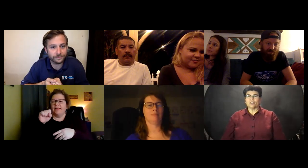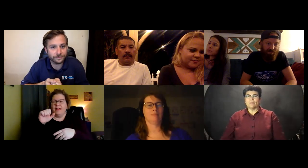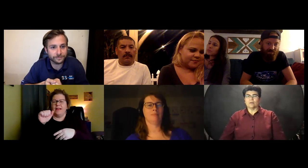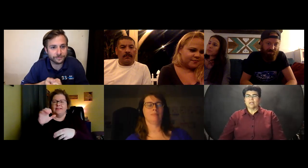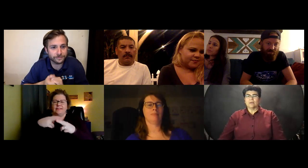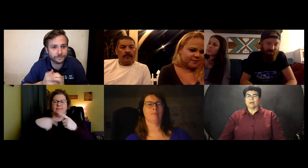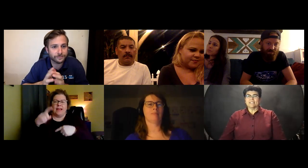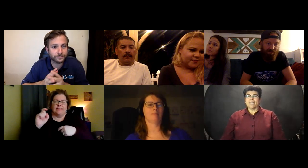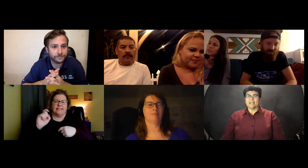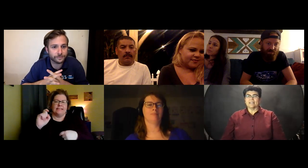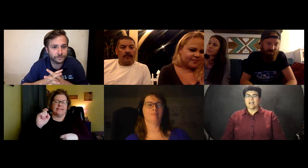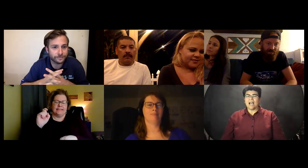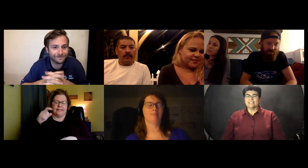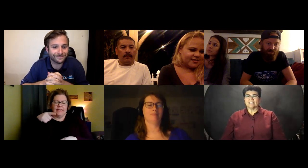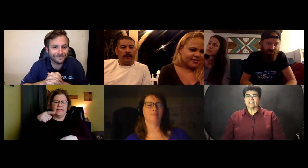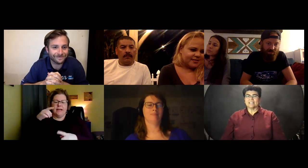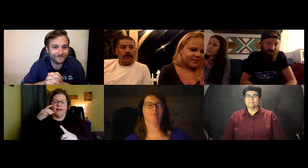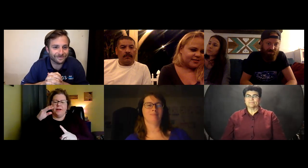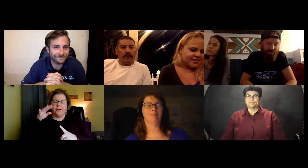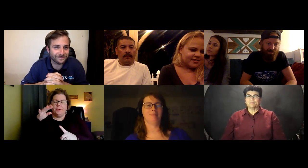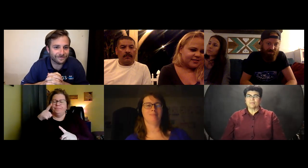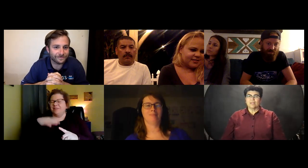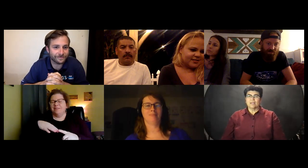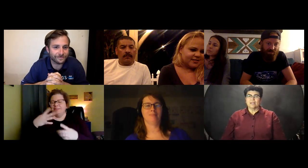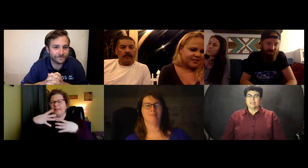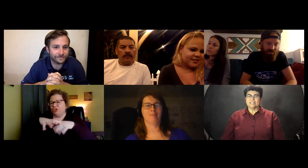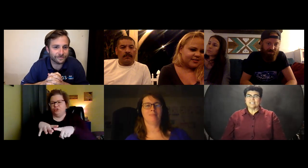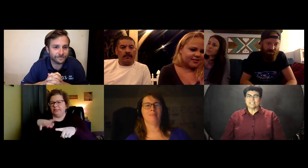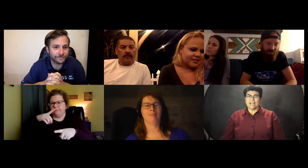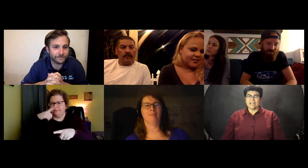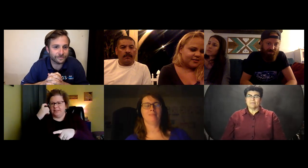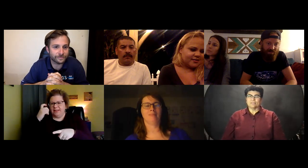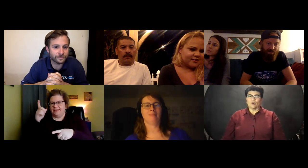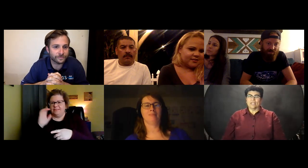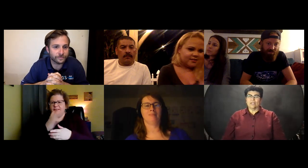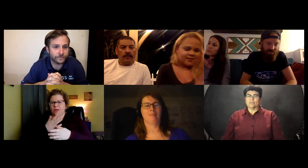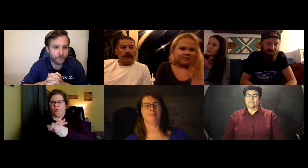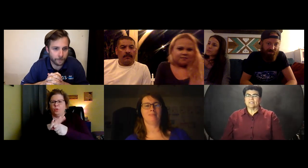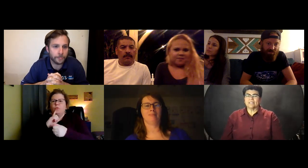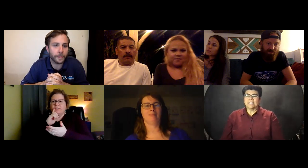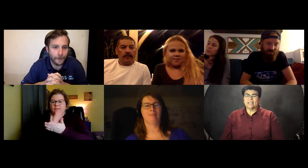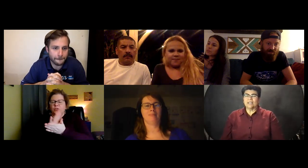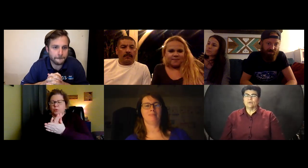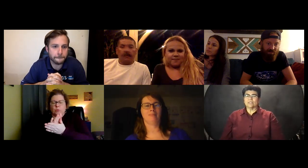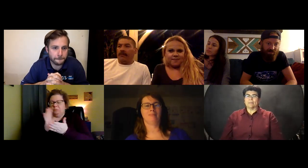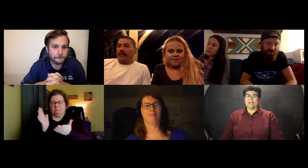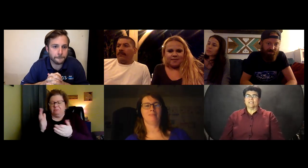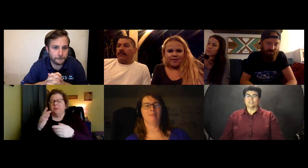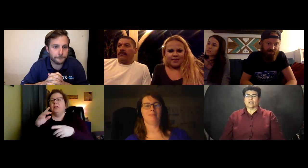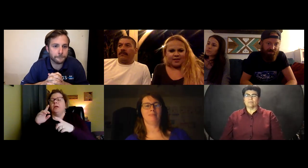about my son isaac this is his sign name so he was he